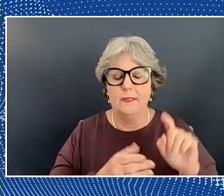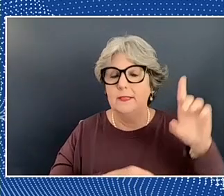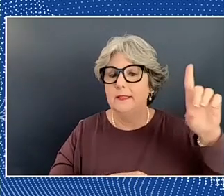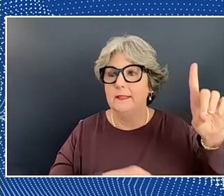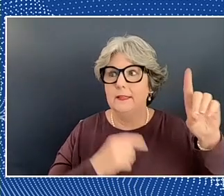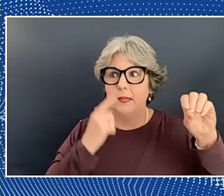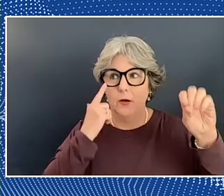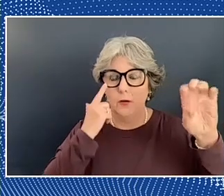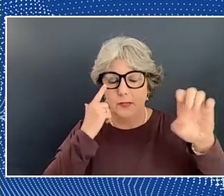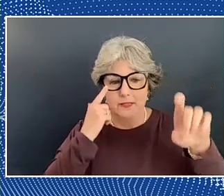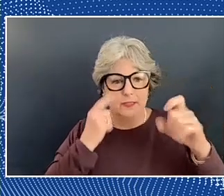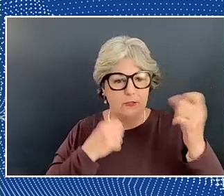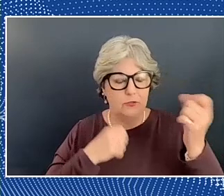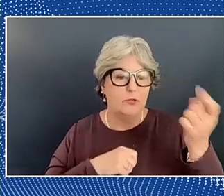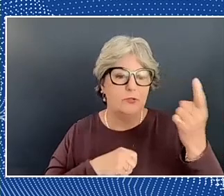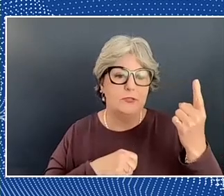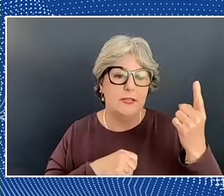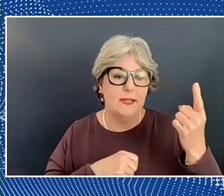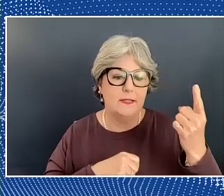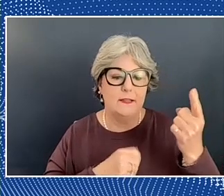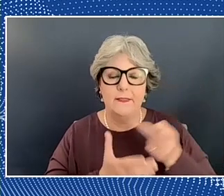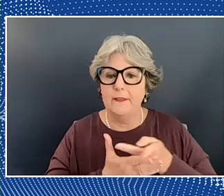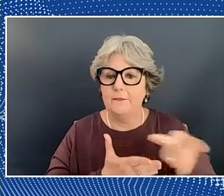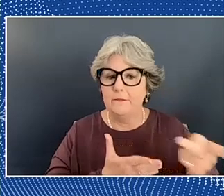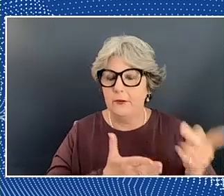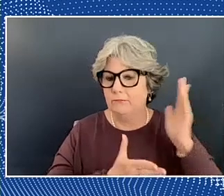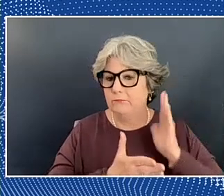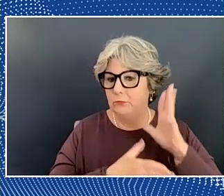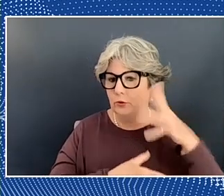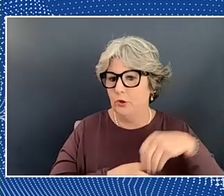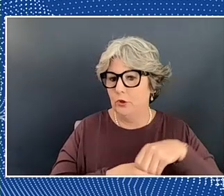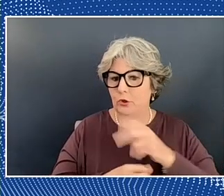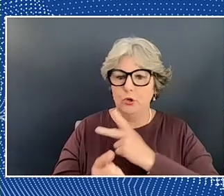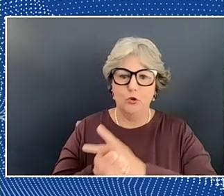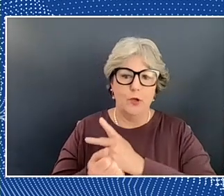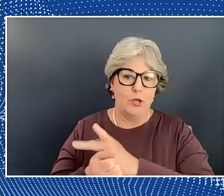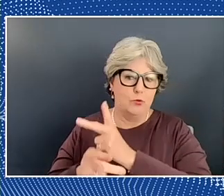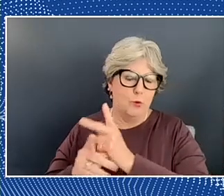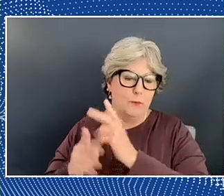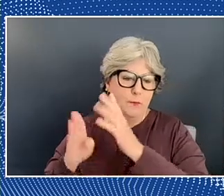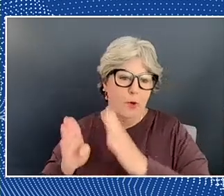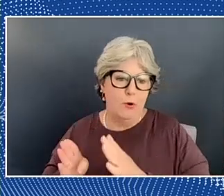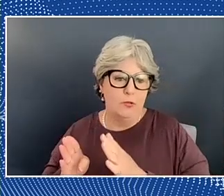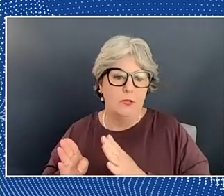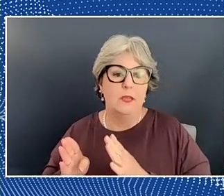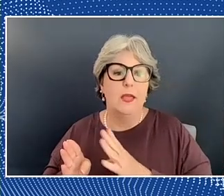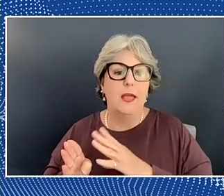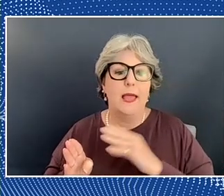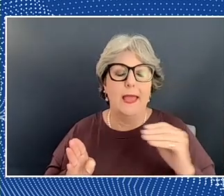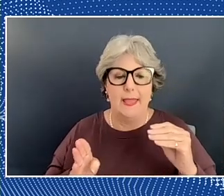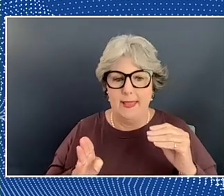understand that their failure to previously include graduate borrowers and to make significant changes to the Public